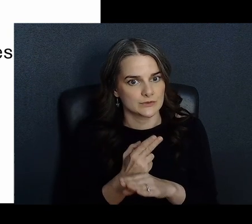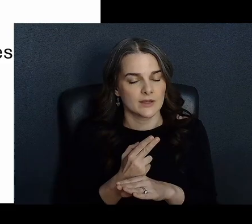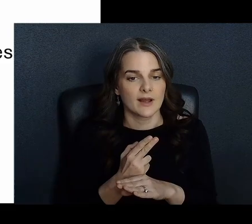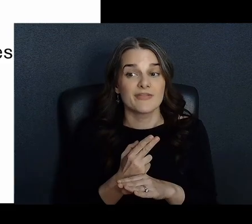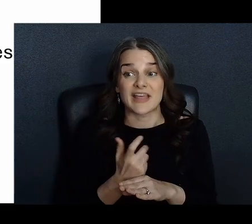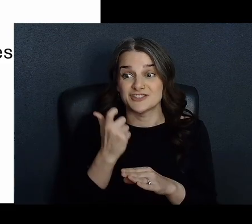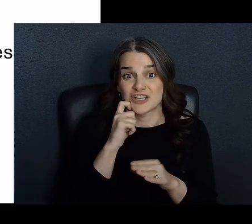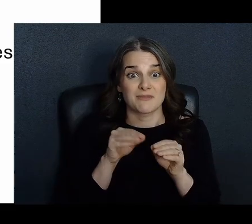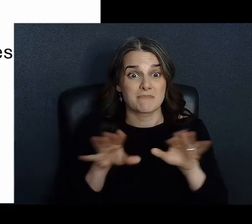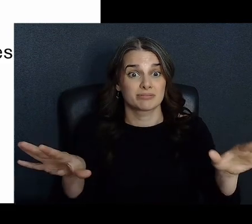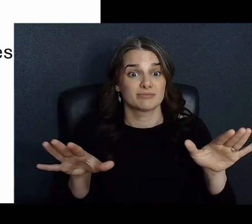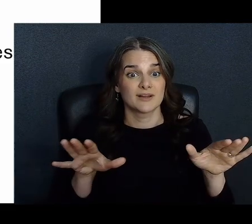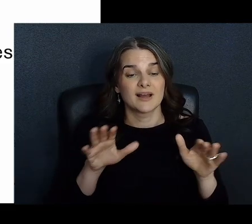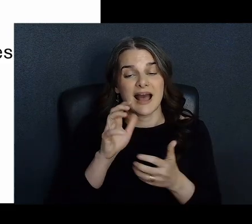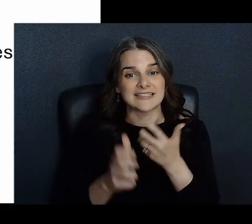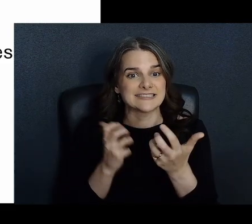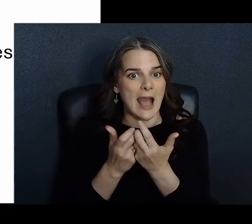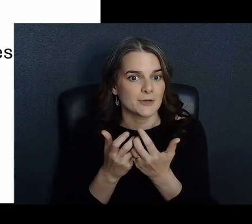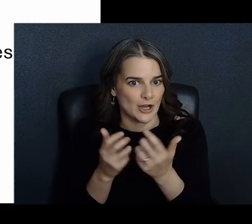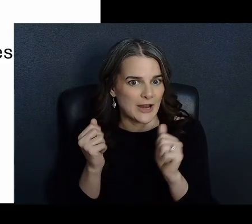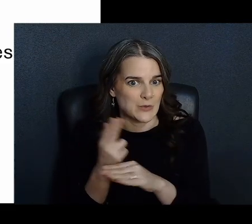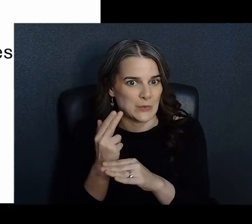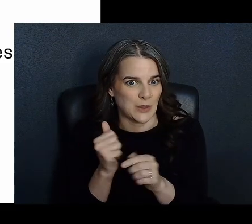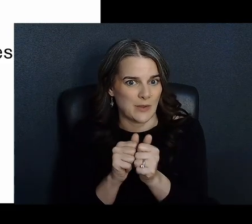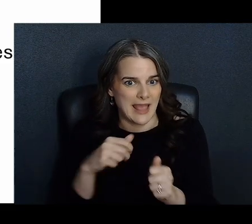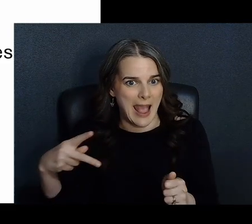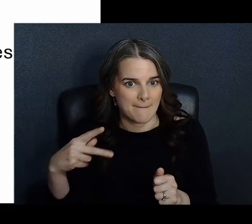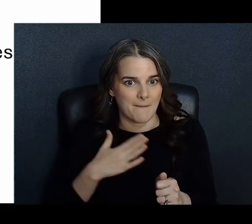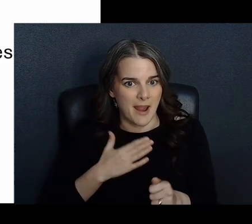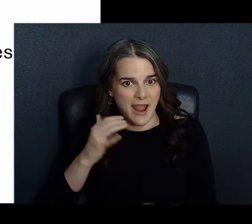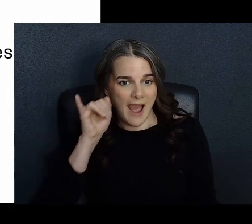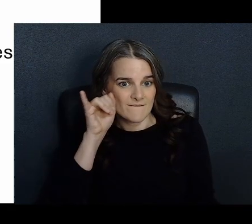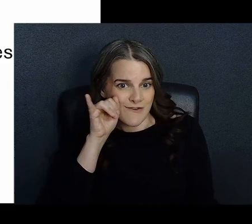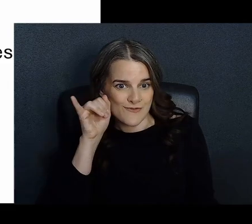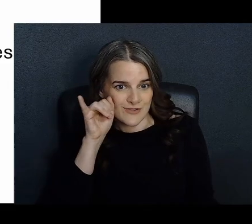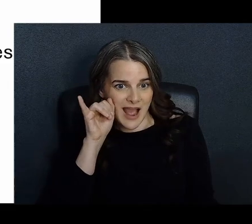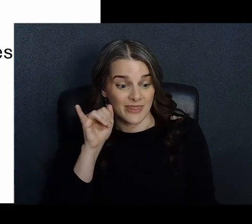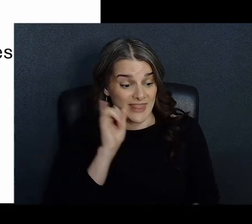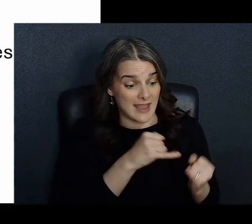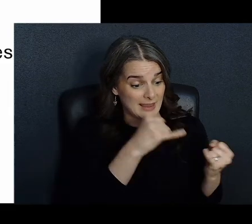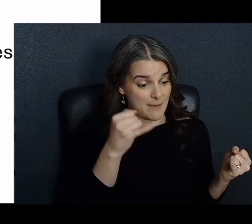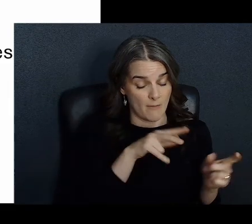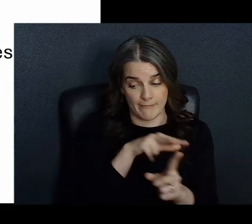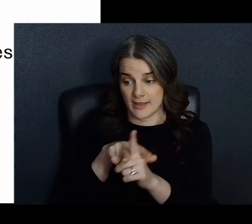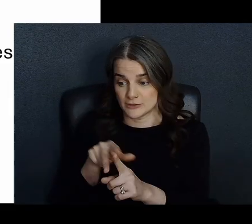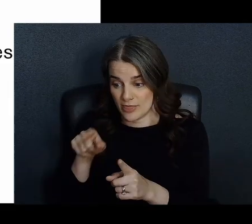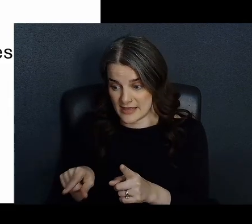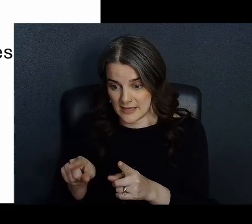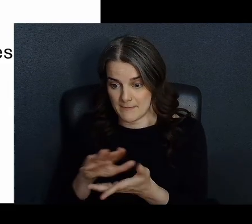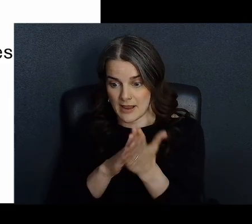that I can use it with an app on my iPhone as well. So I would plug that cable into this, and then this becomes the navigation pad